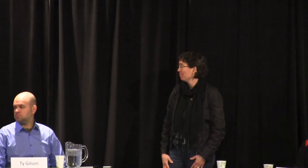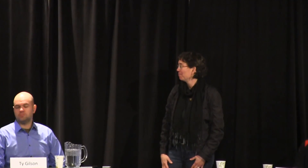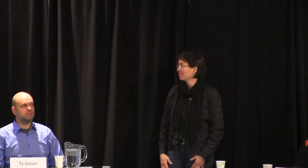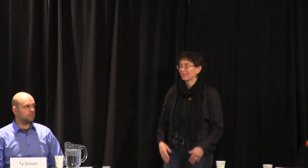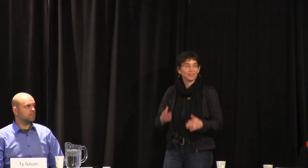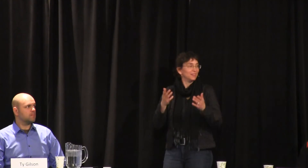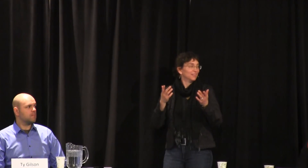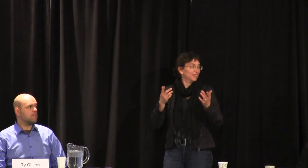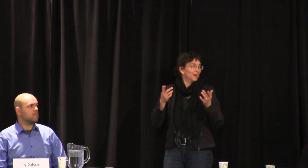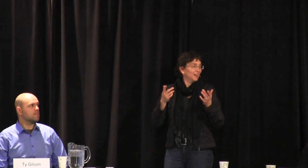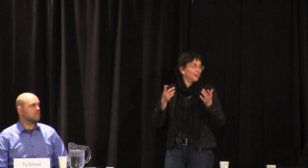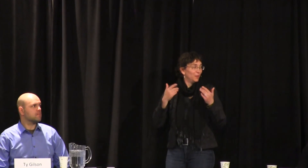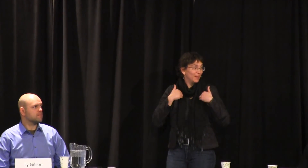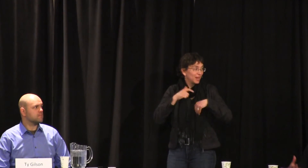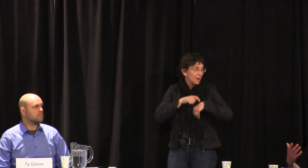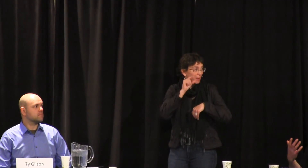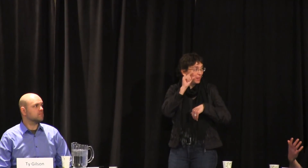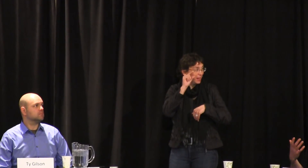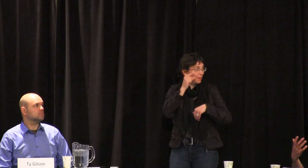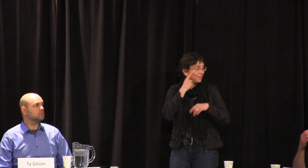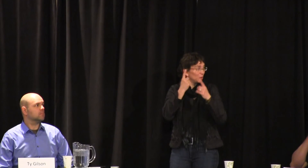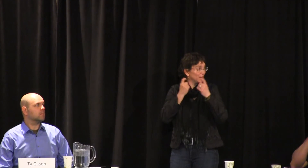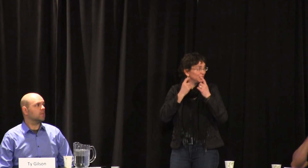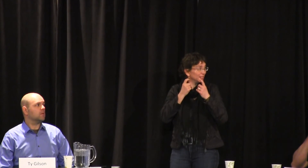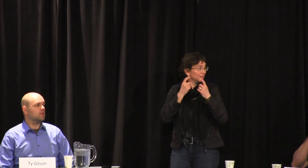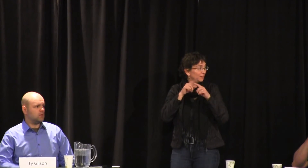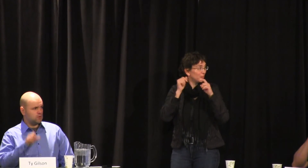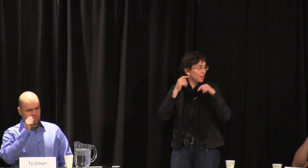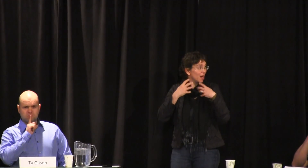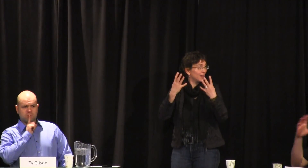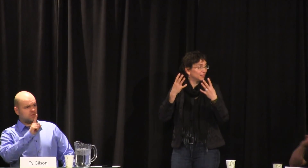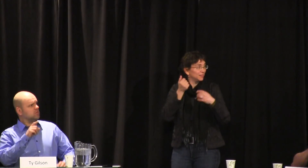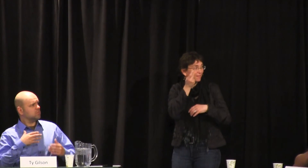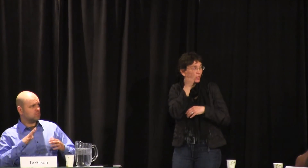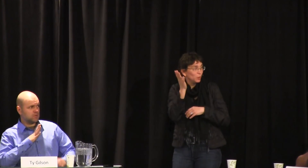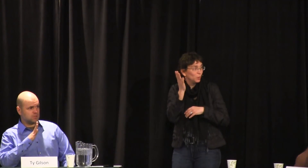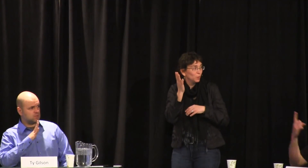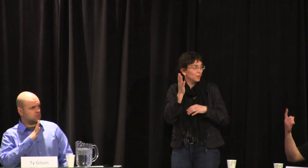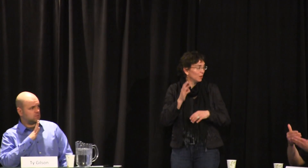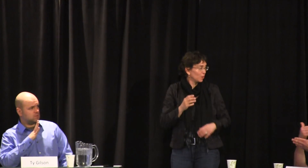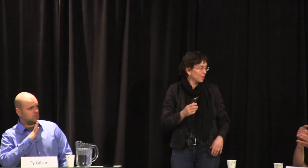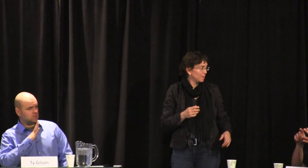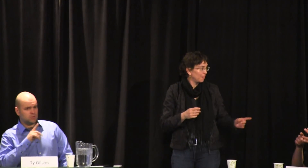That means we're doing great. No, nothing. Elise: We have maybe just a little bit of time for questions from the audience